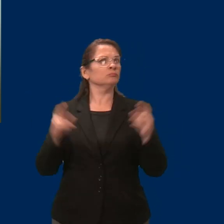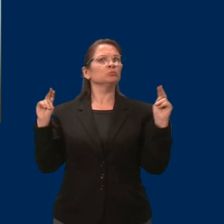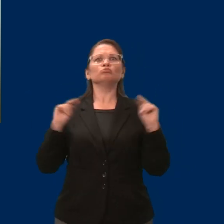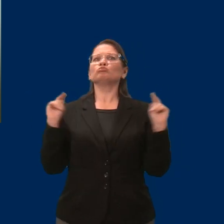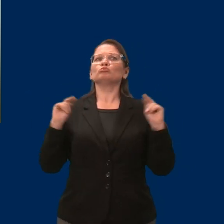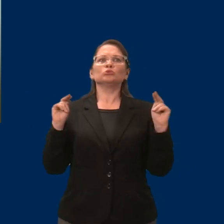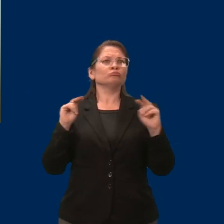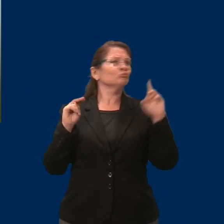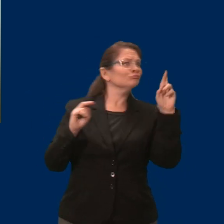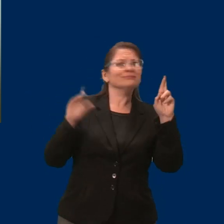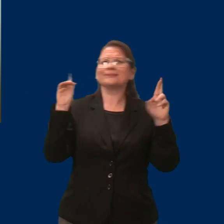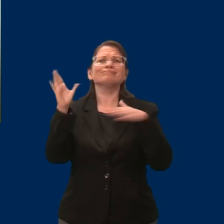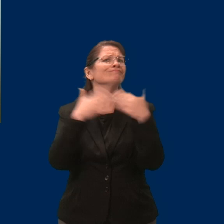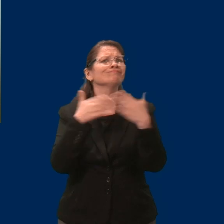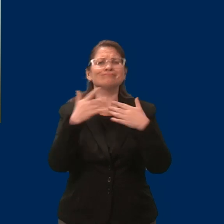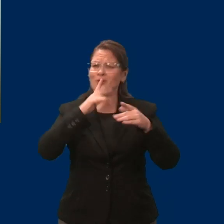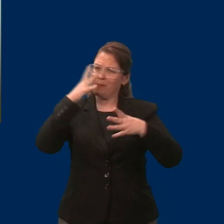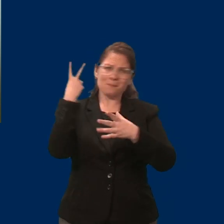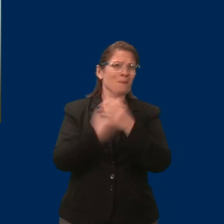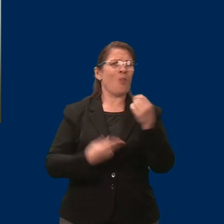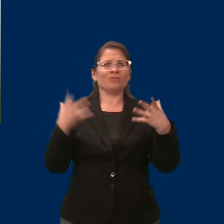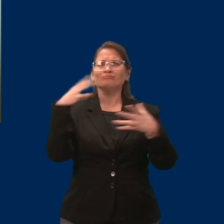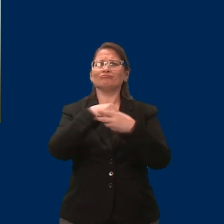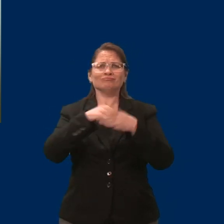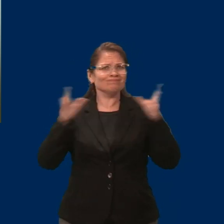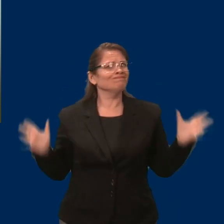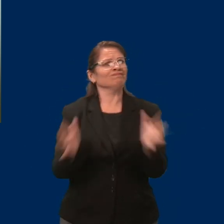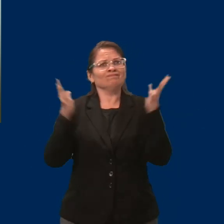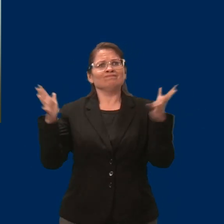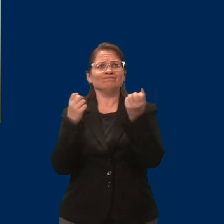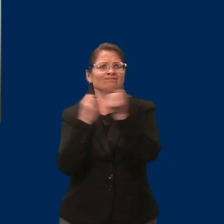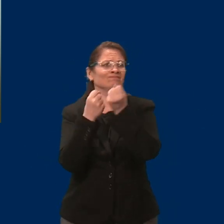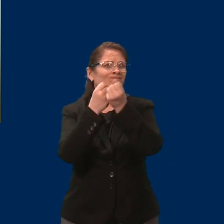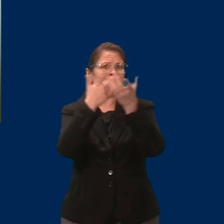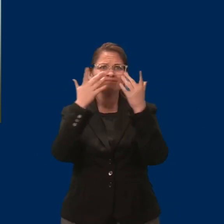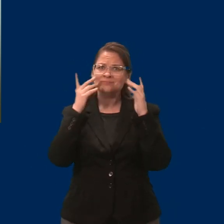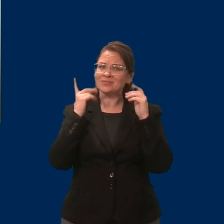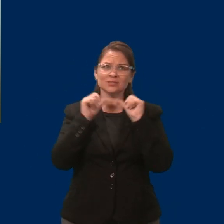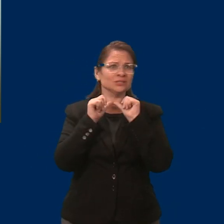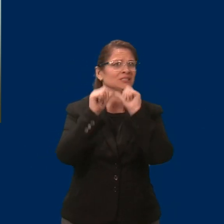the care, the direct care, the training, and the employees that are so needed.